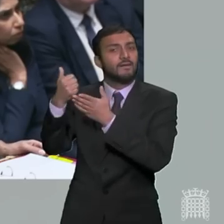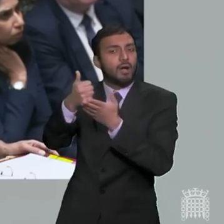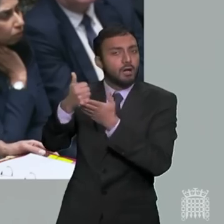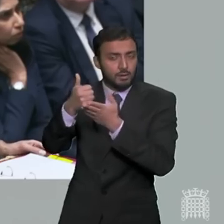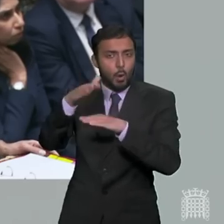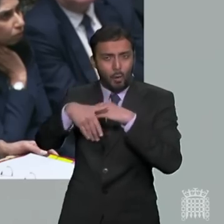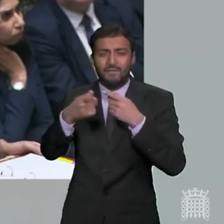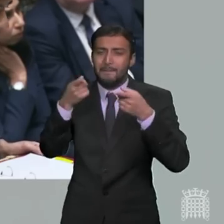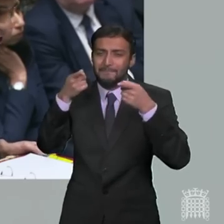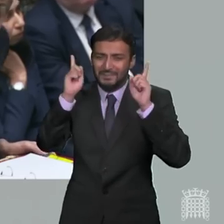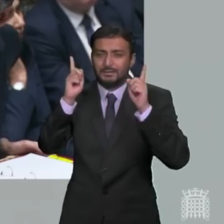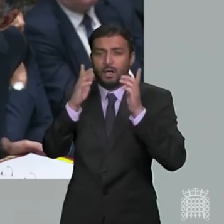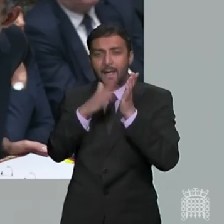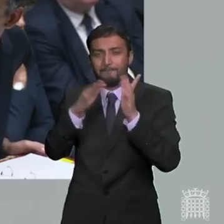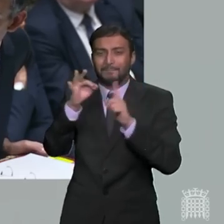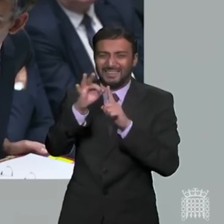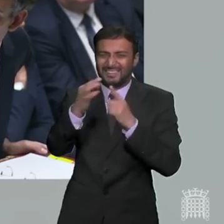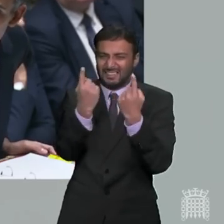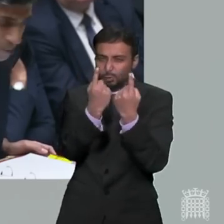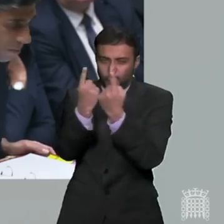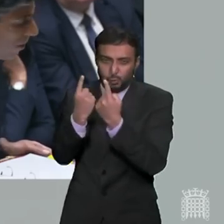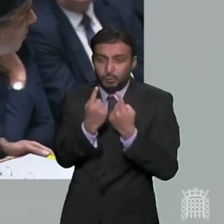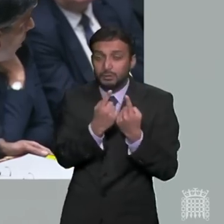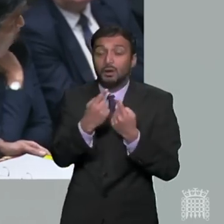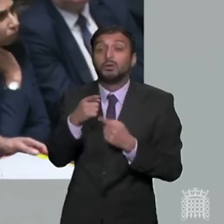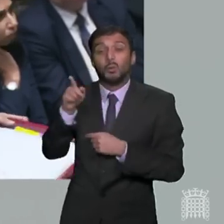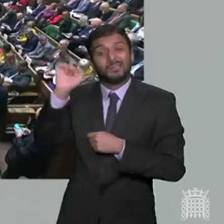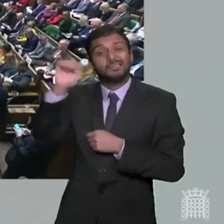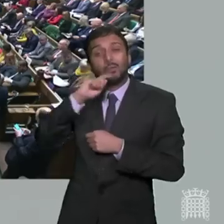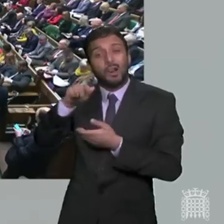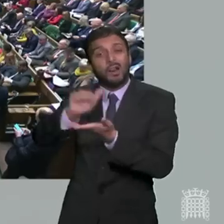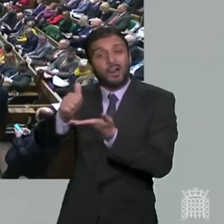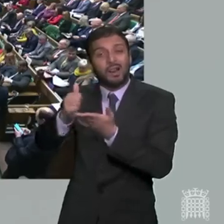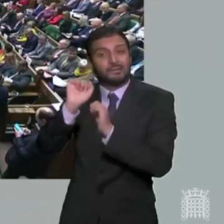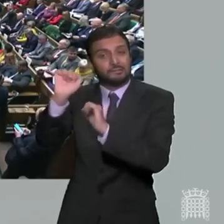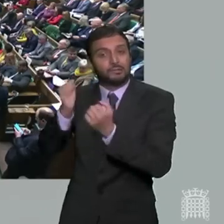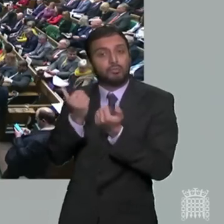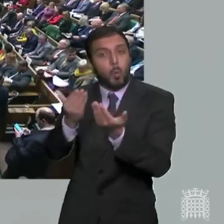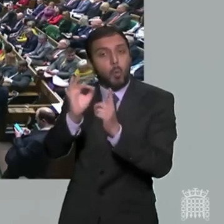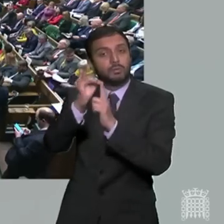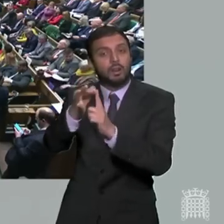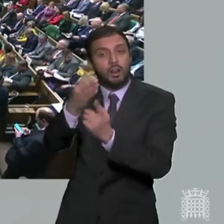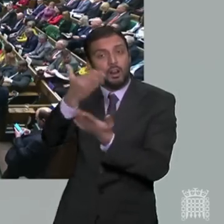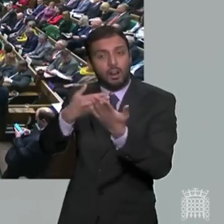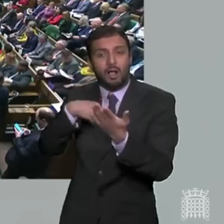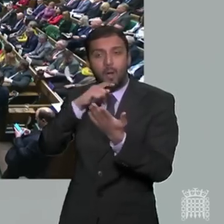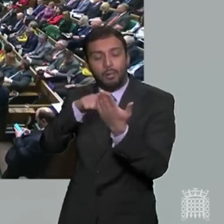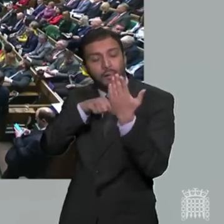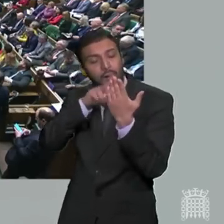and I very much look forward to studying his other proposals in proper time. Chris Law (Dundee West) (SNP) Q4.